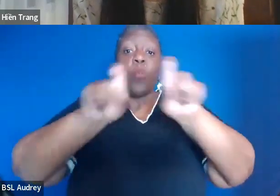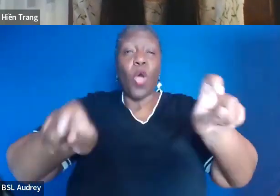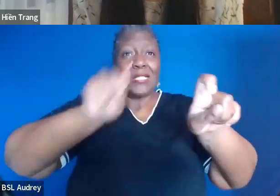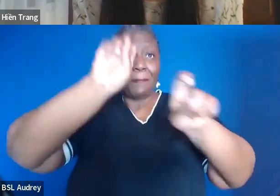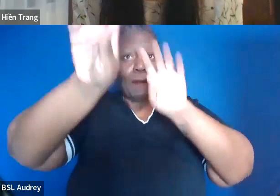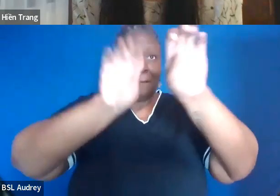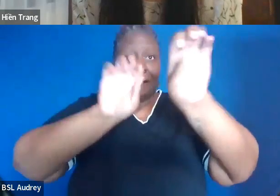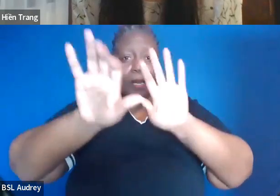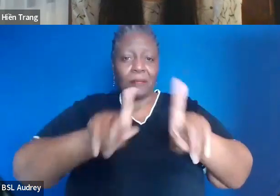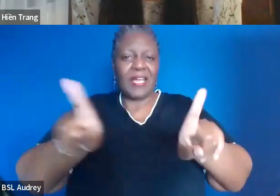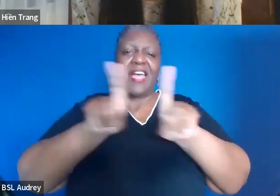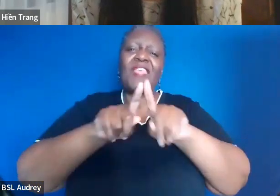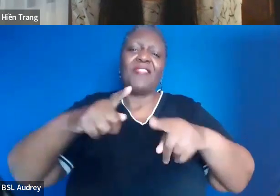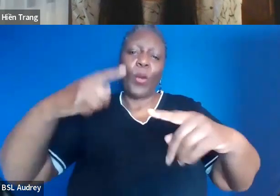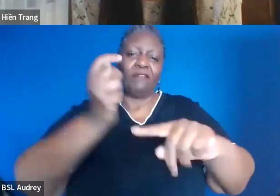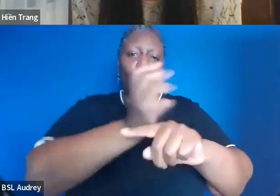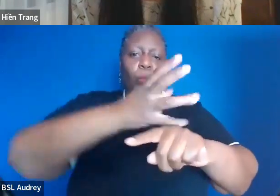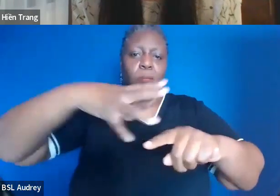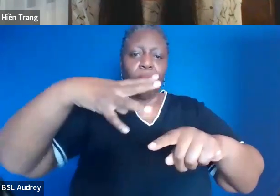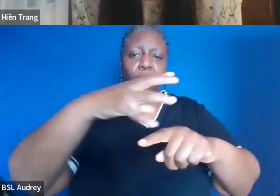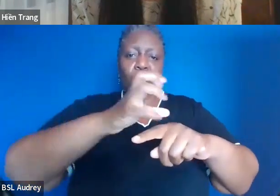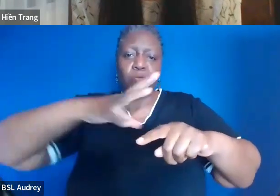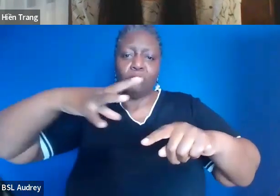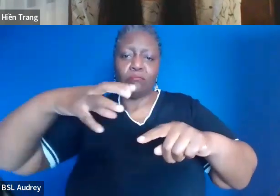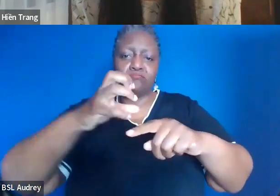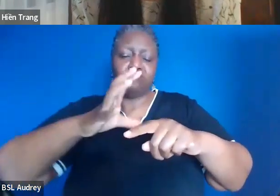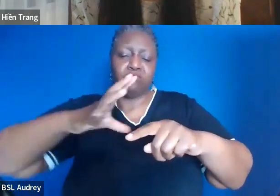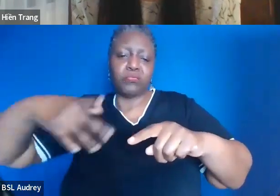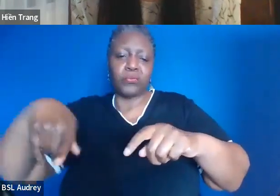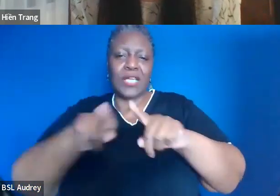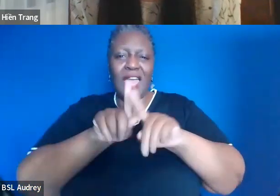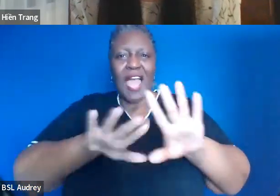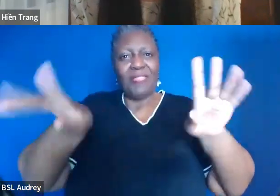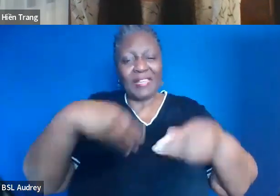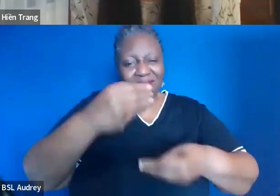there would be like jellyfish and then like these like lyrics playing at the bottom and so that's